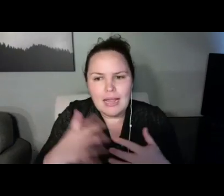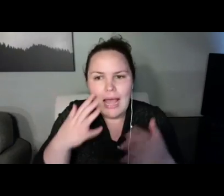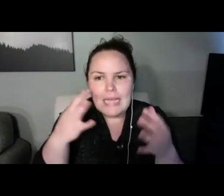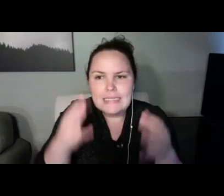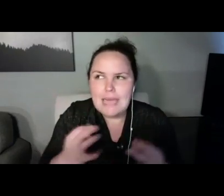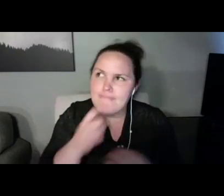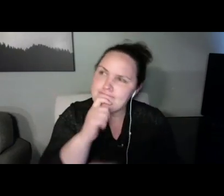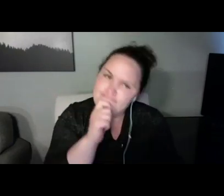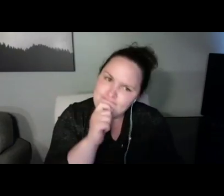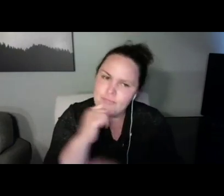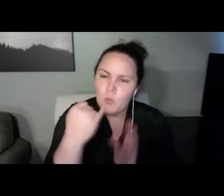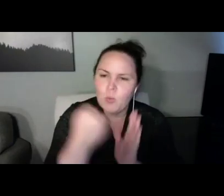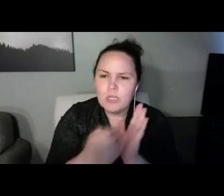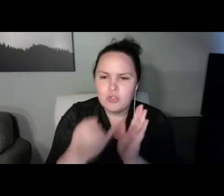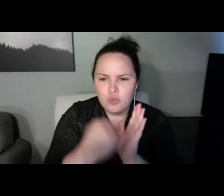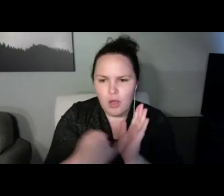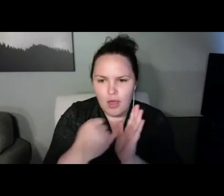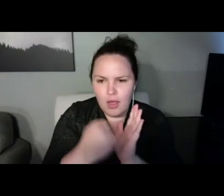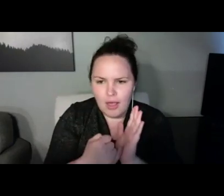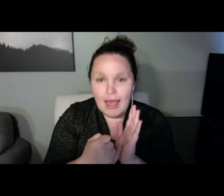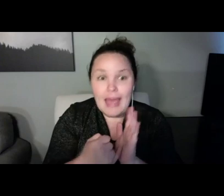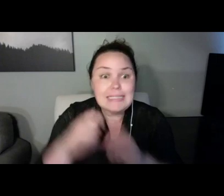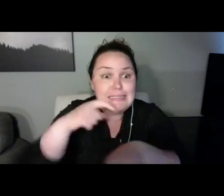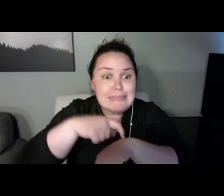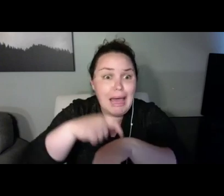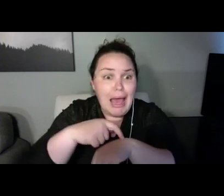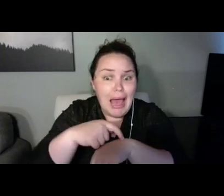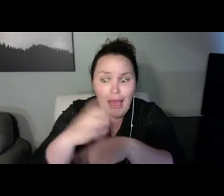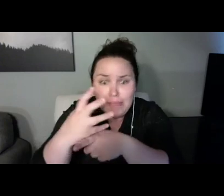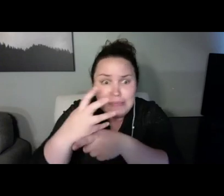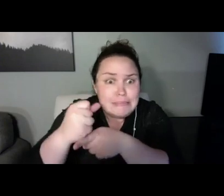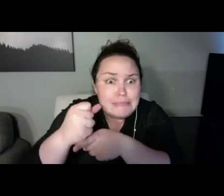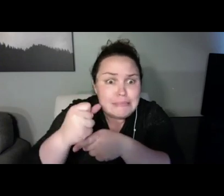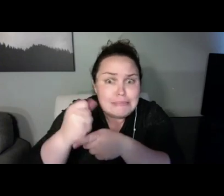The time was running out. So I was like oh, my gosh, I'll just draw